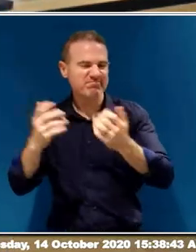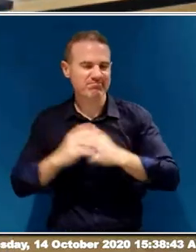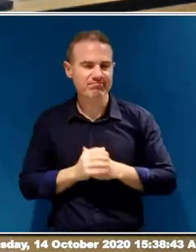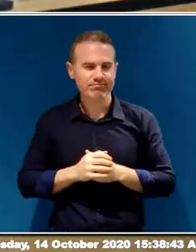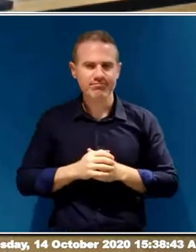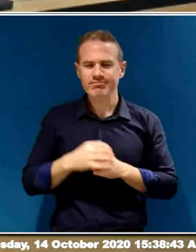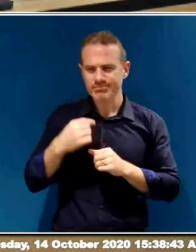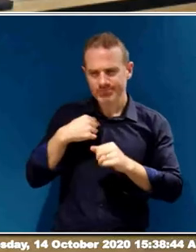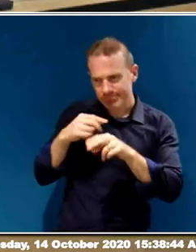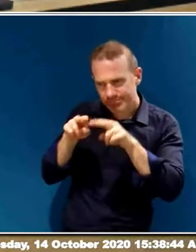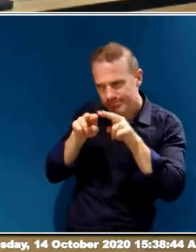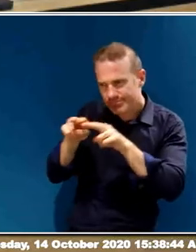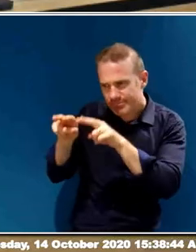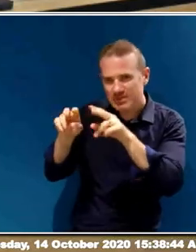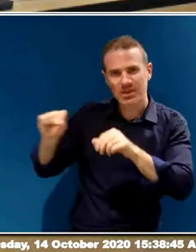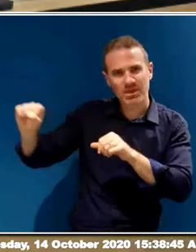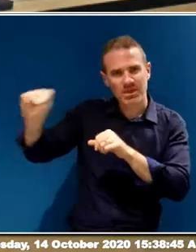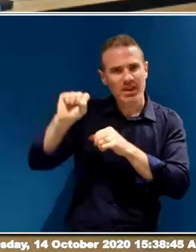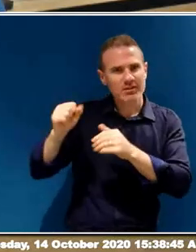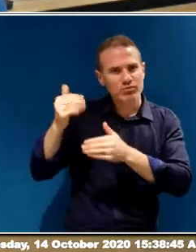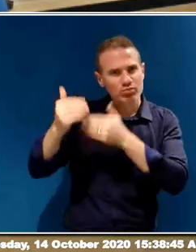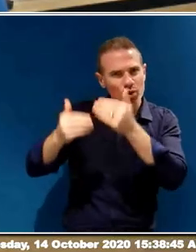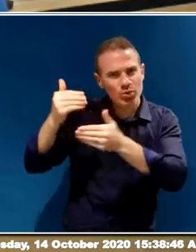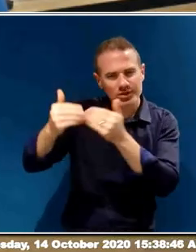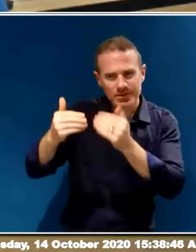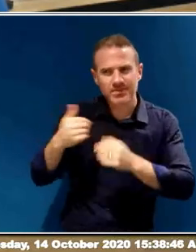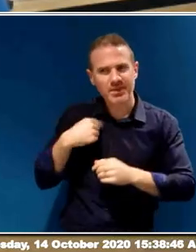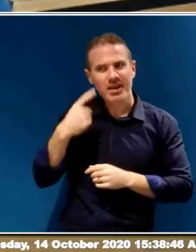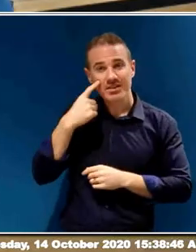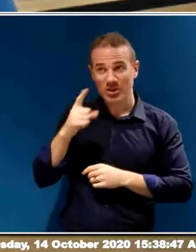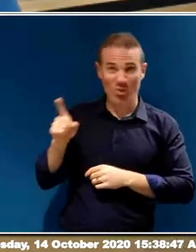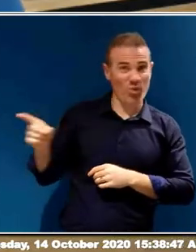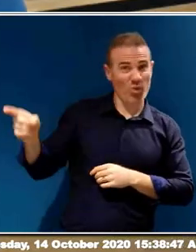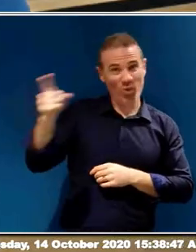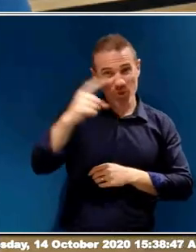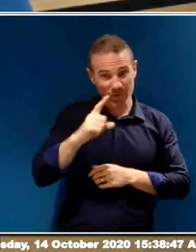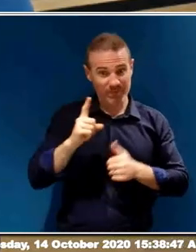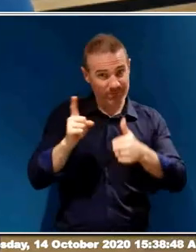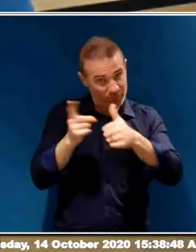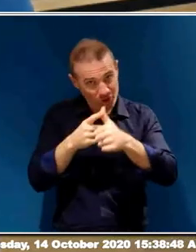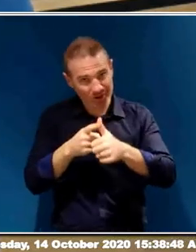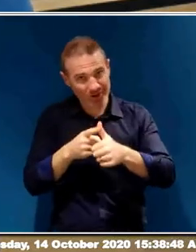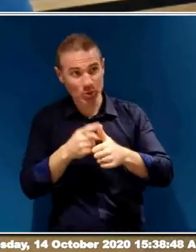initially raised their concerns at the school level with a teacher or with a principal.